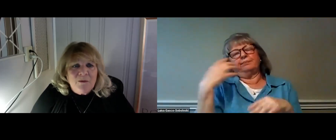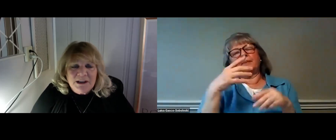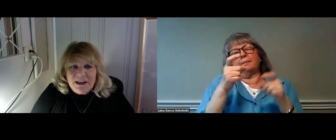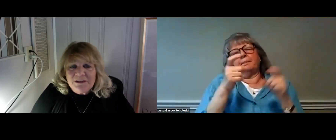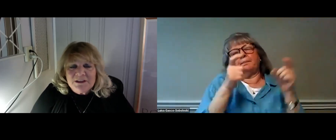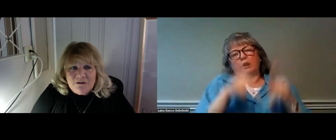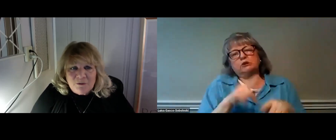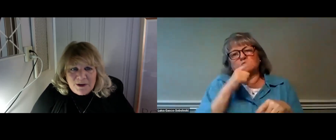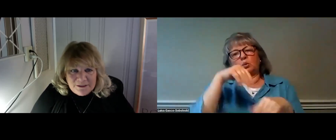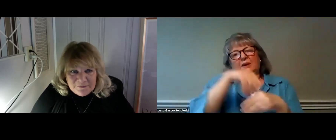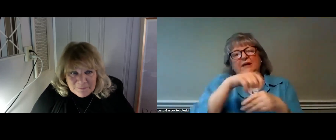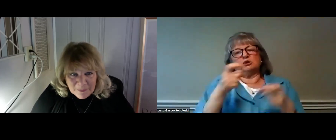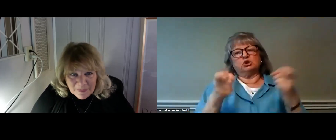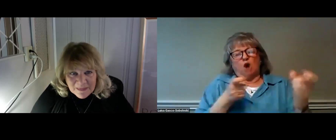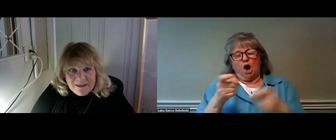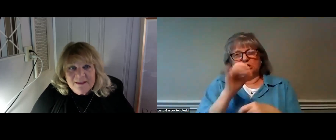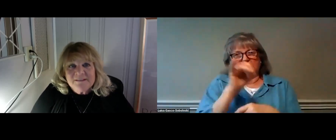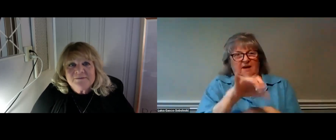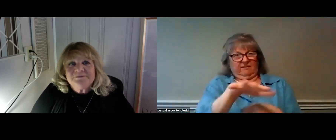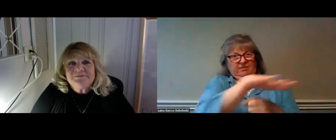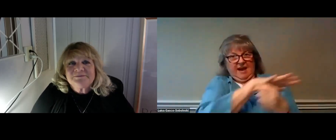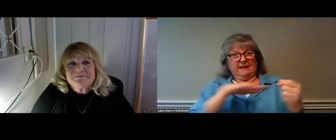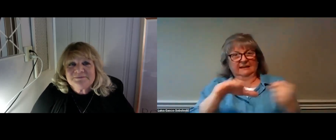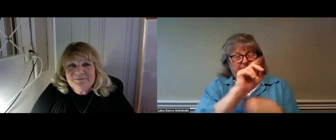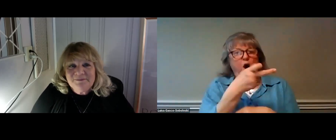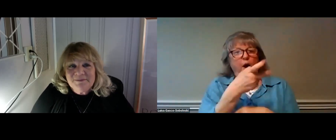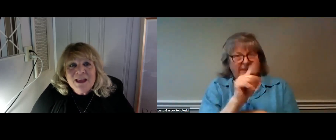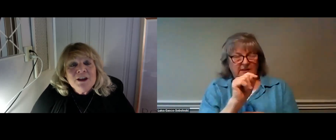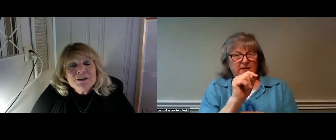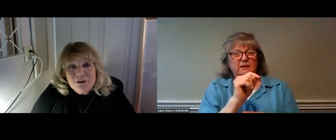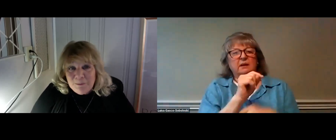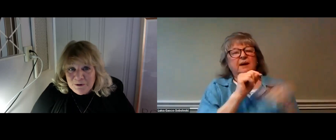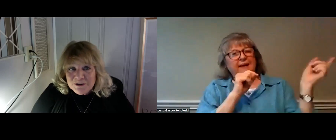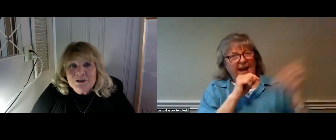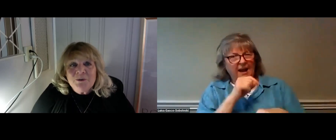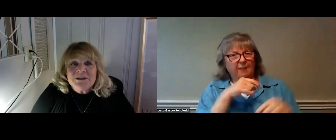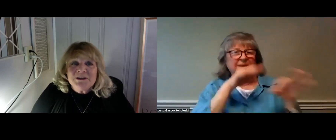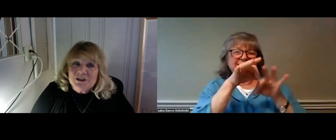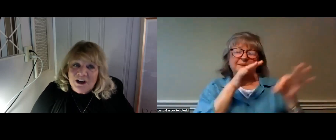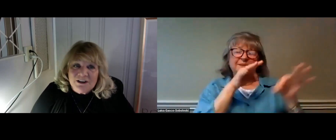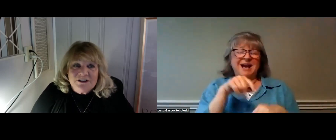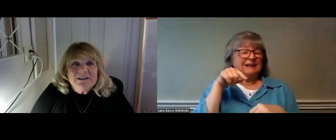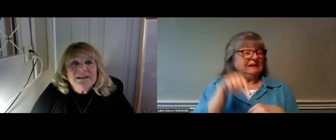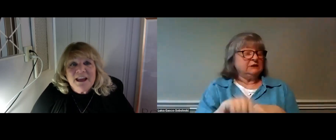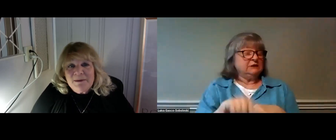want to get this over with." So the person who was in charge came in